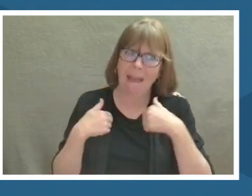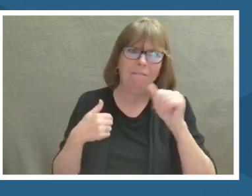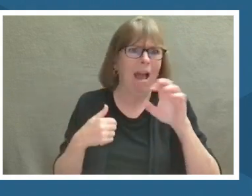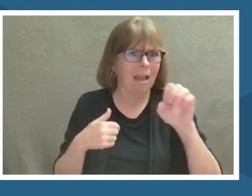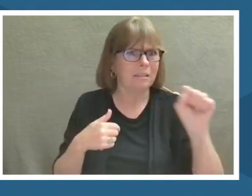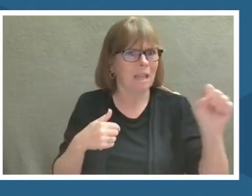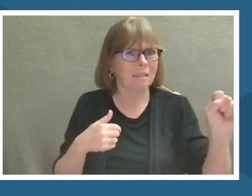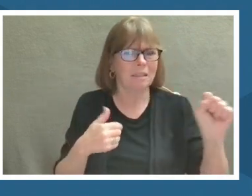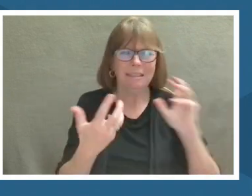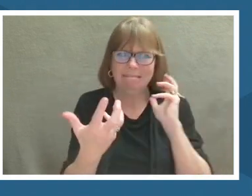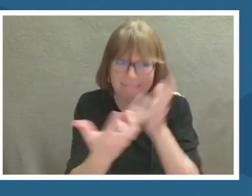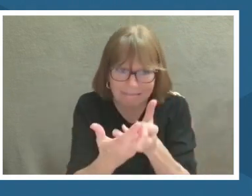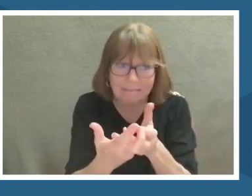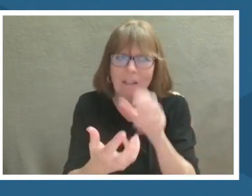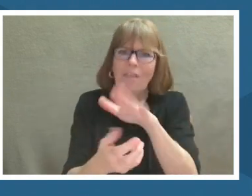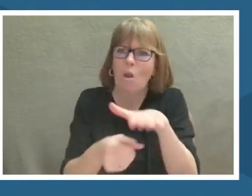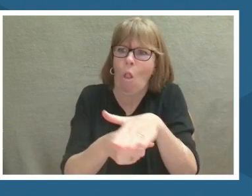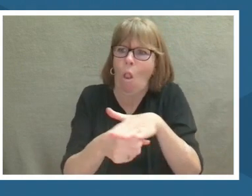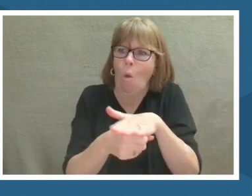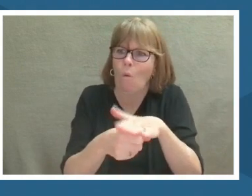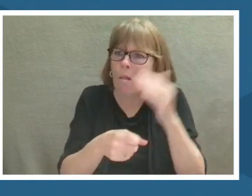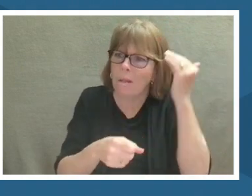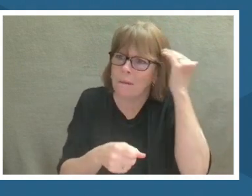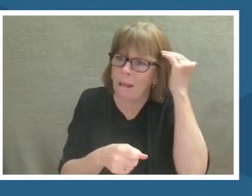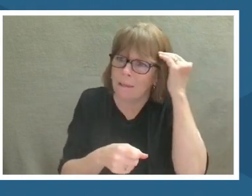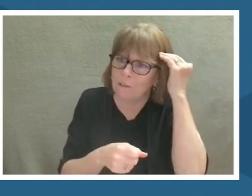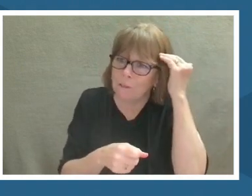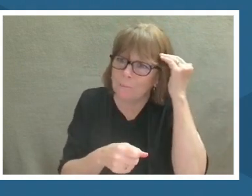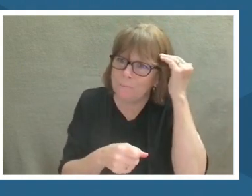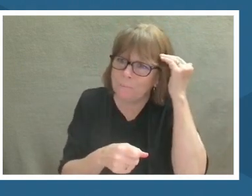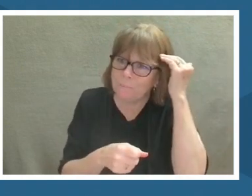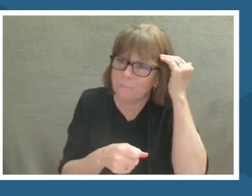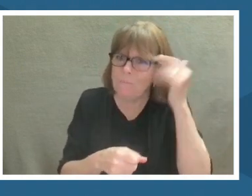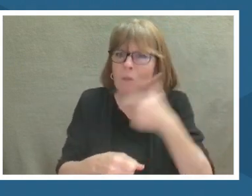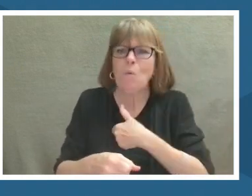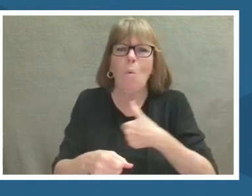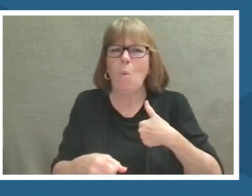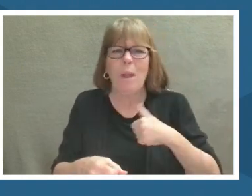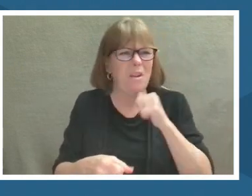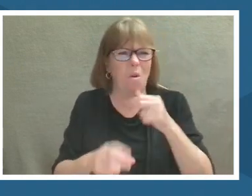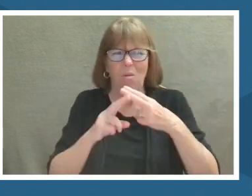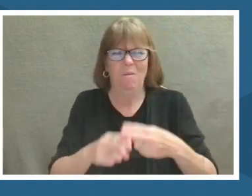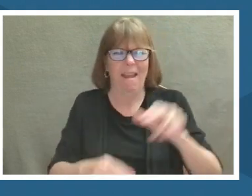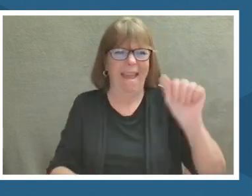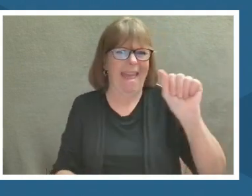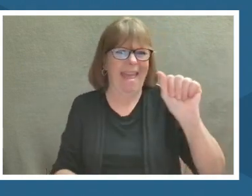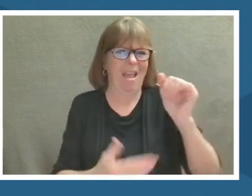does make a huge difference and we consider that a to be access find that